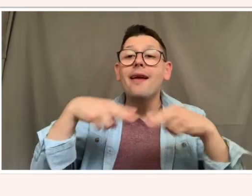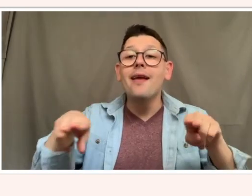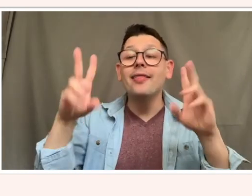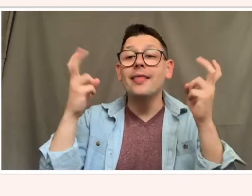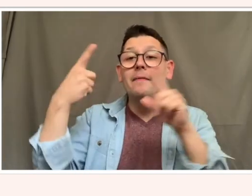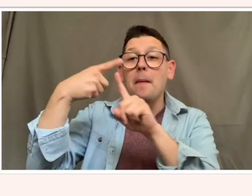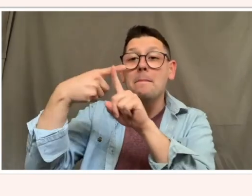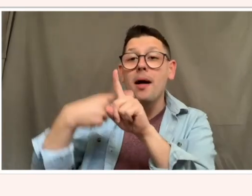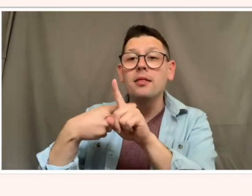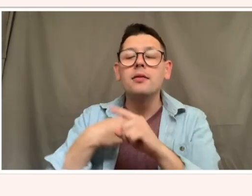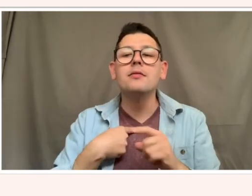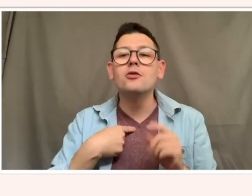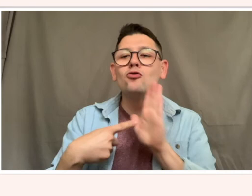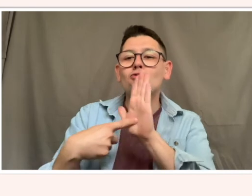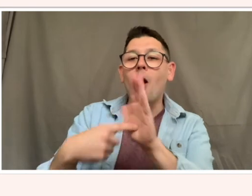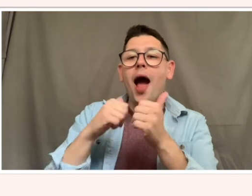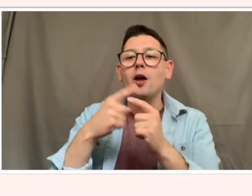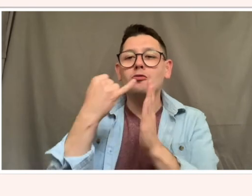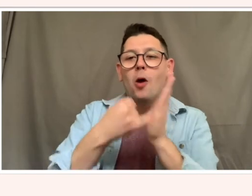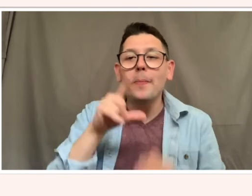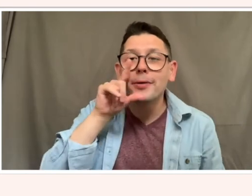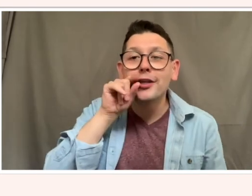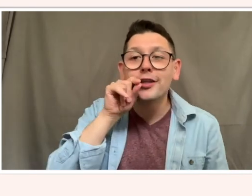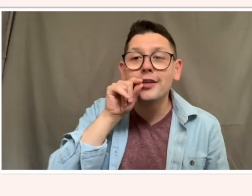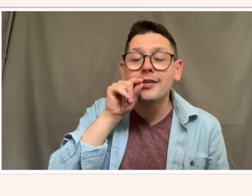So, you might have, you know, a bird of the month